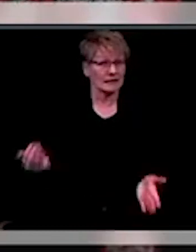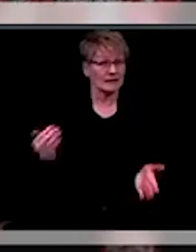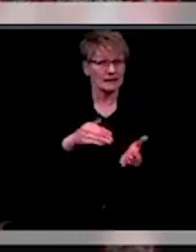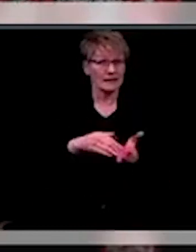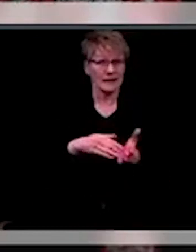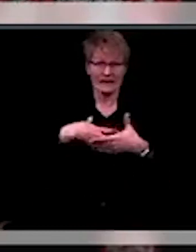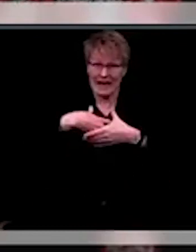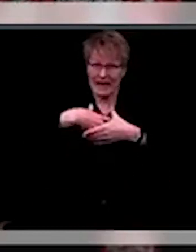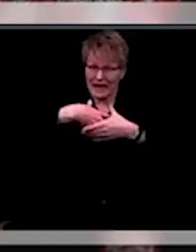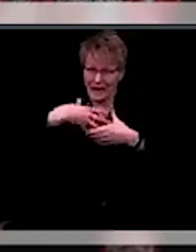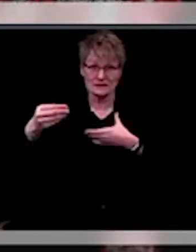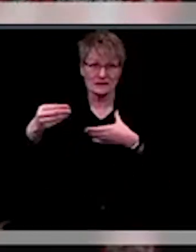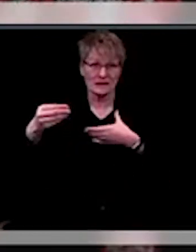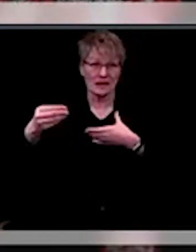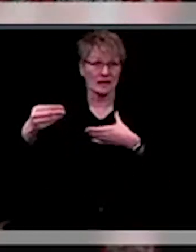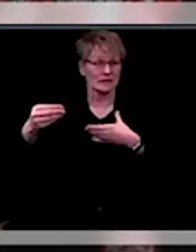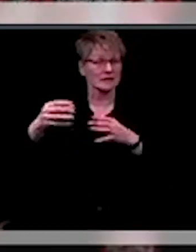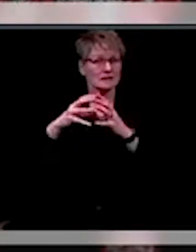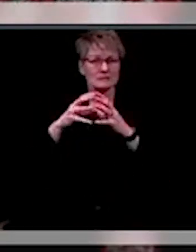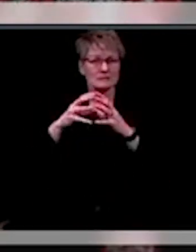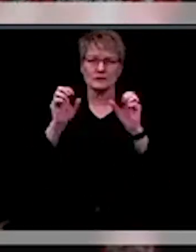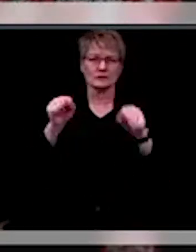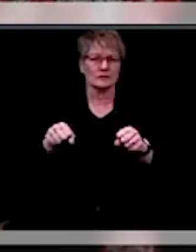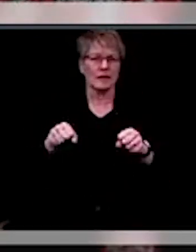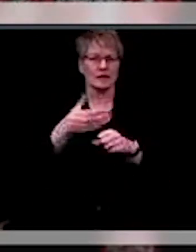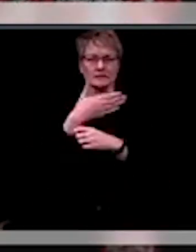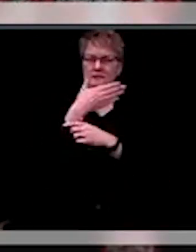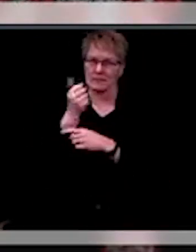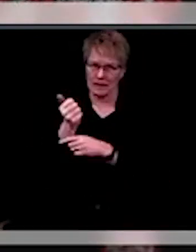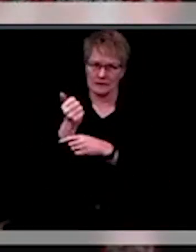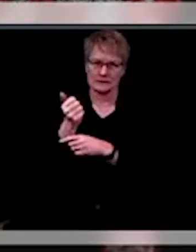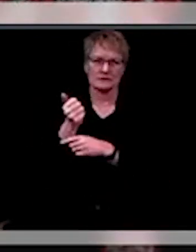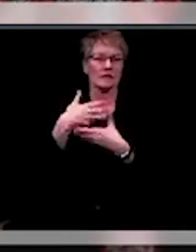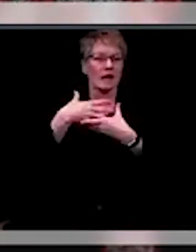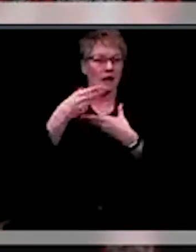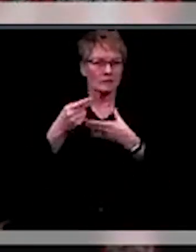So, you want to be outdoors, distanced from each other and masking, as we've been talking about.